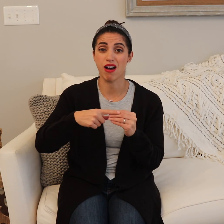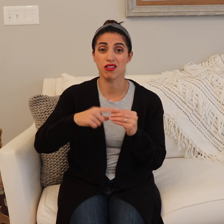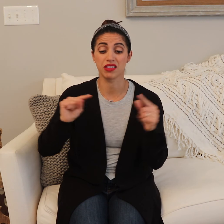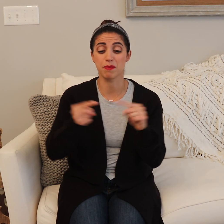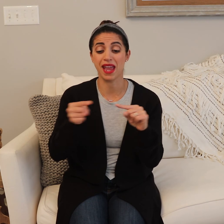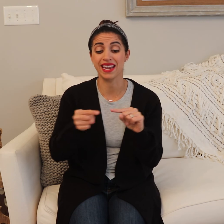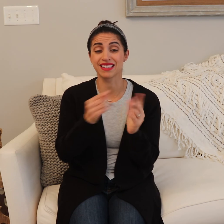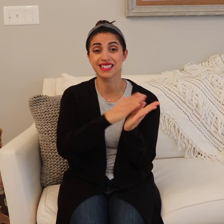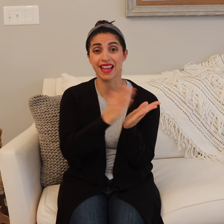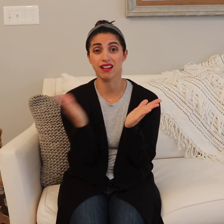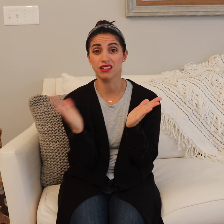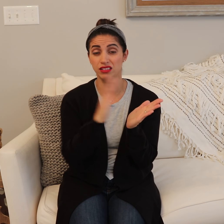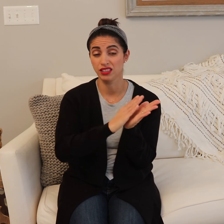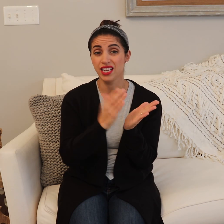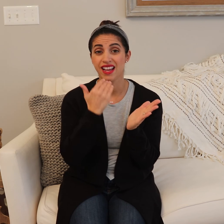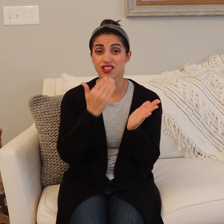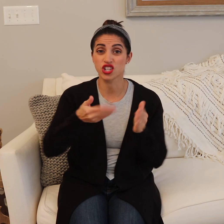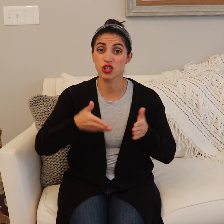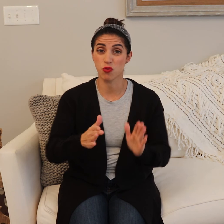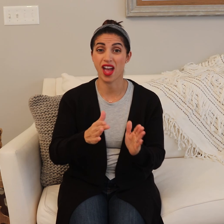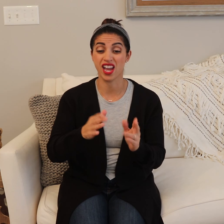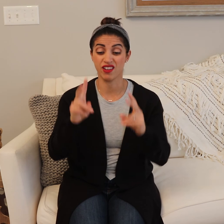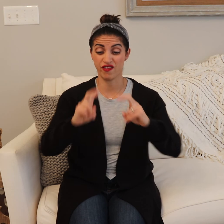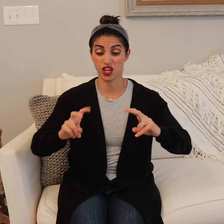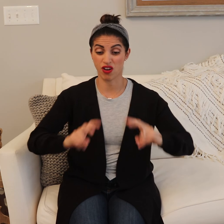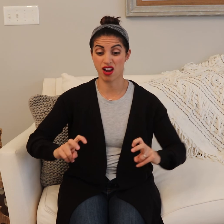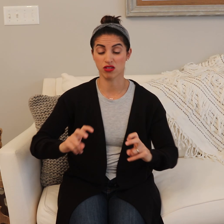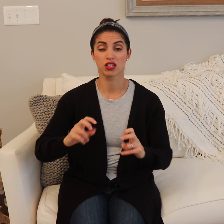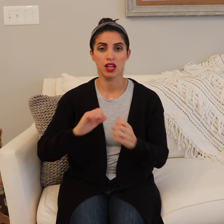Next, we talked about the pain scale and it's a good way figure out how